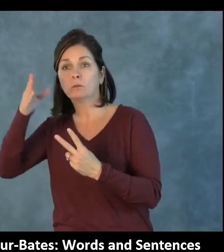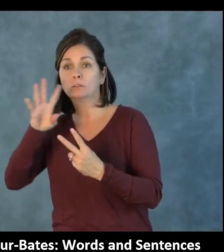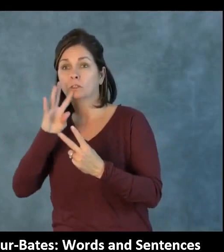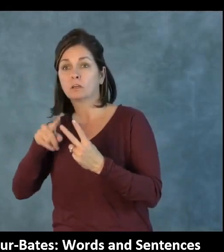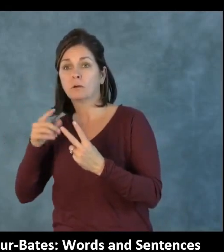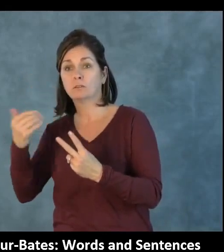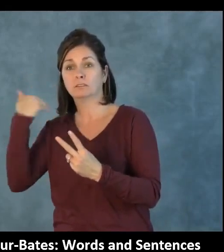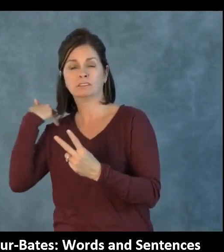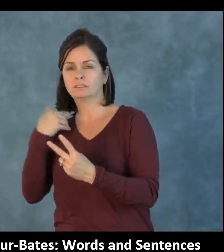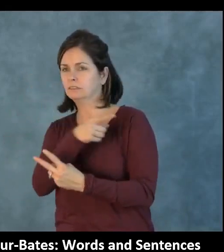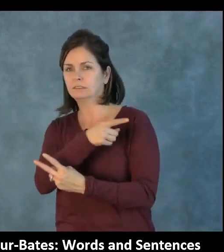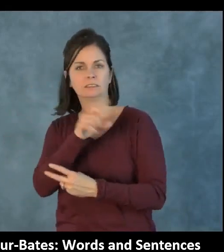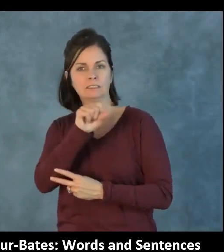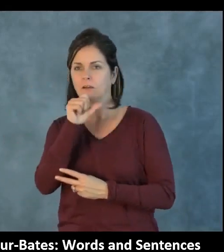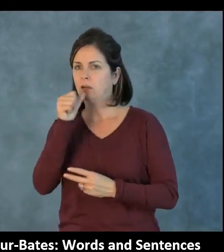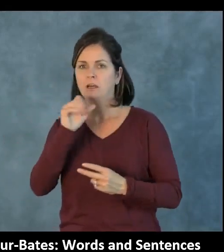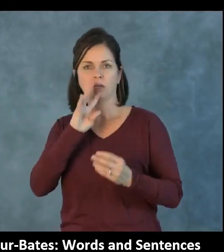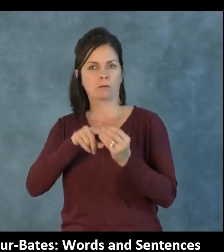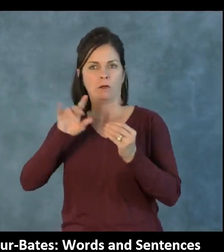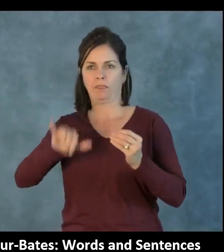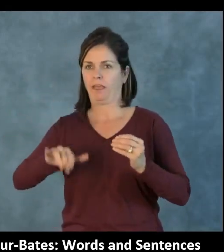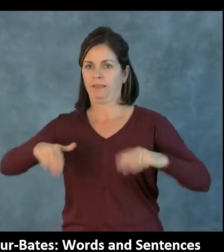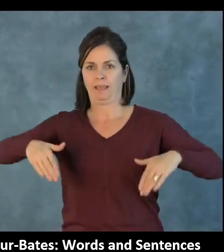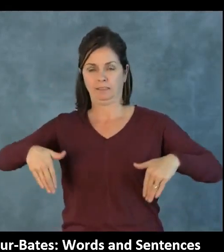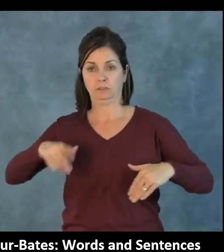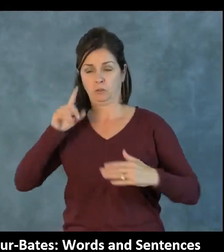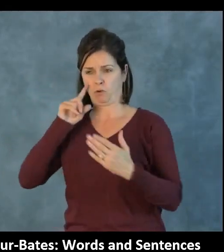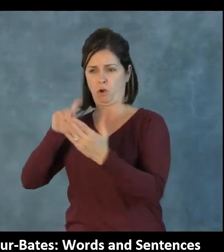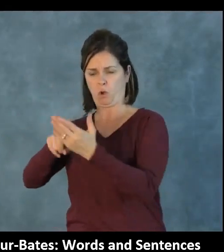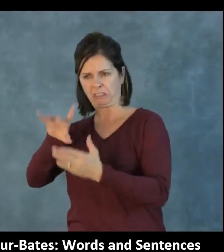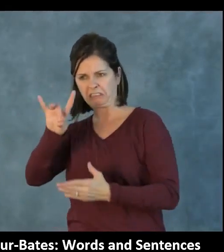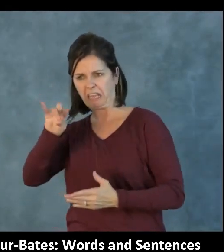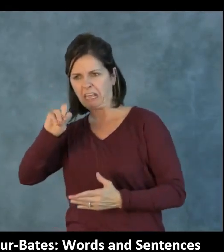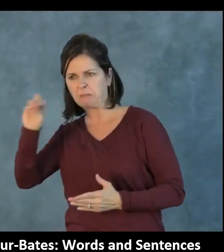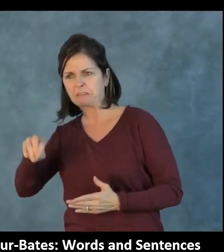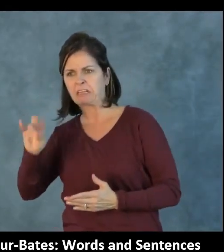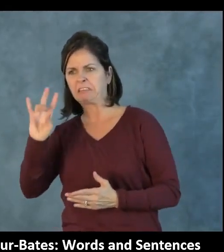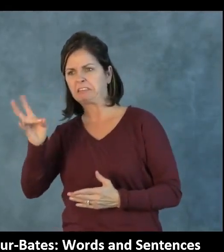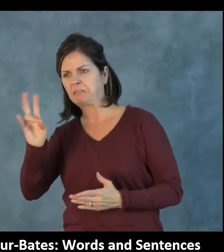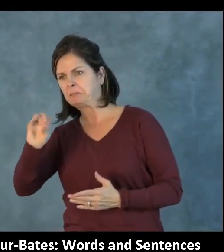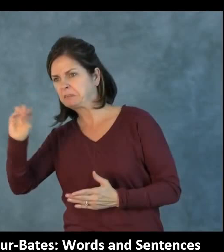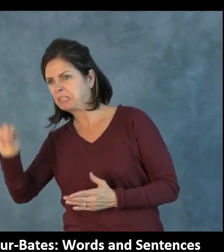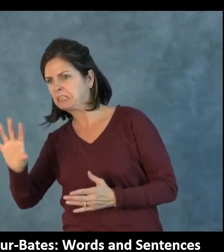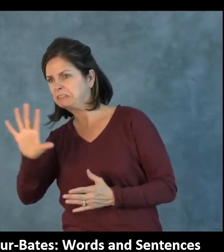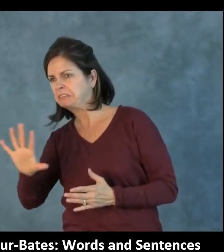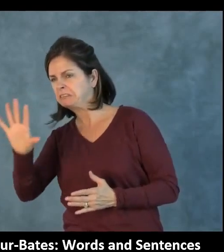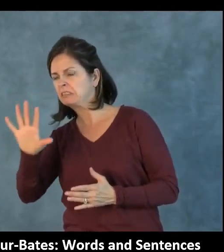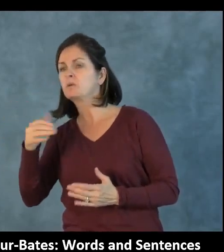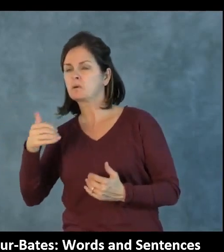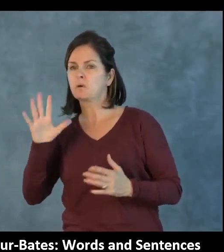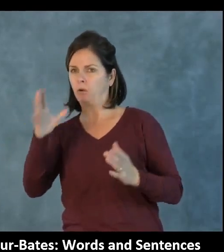to be encouraging, because the vast majority of children at her age are talking about the past